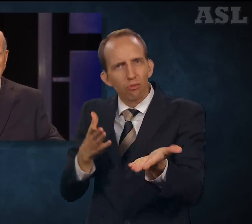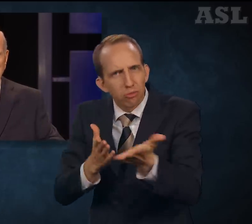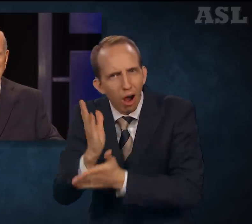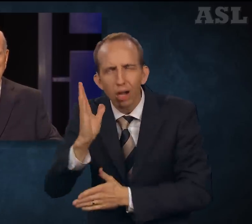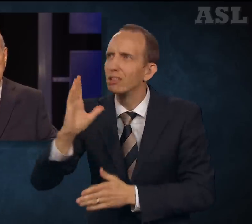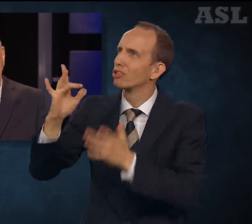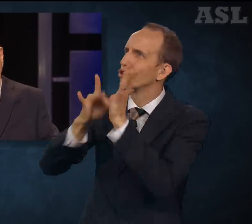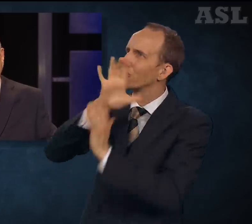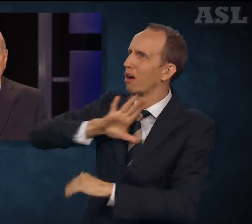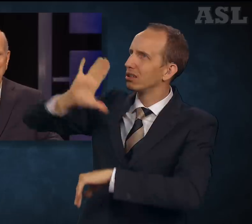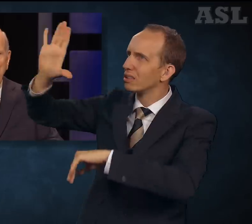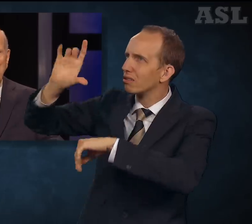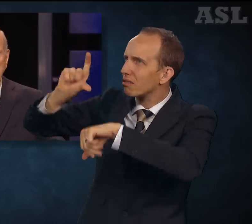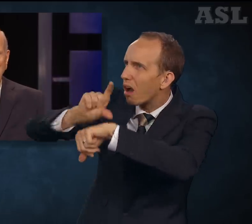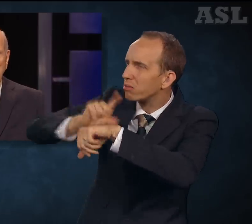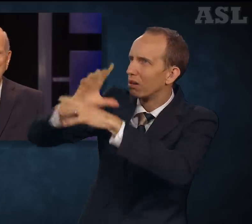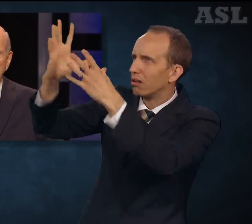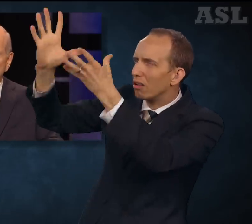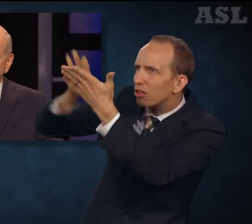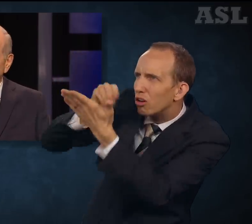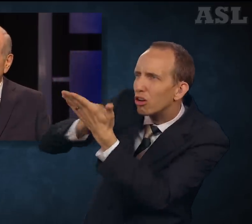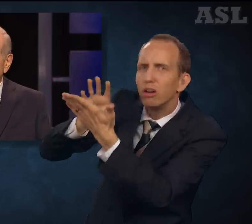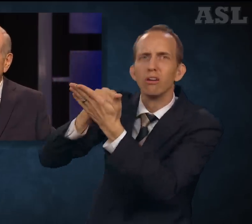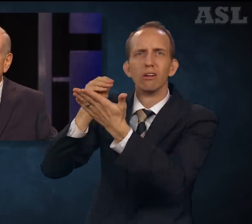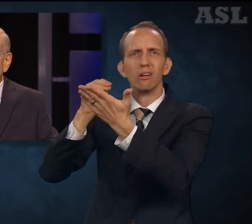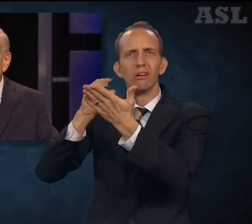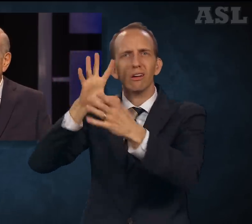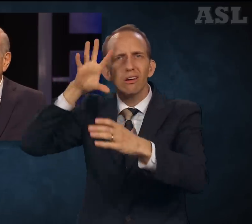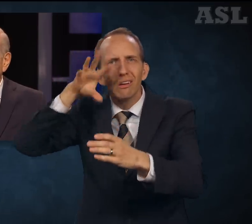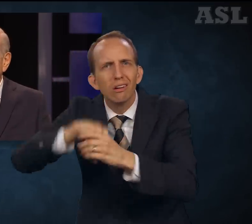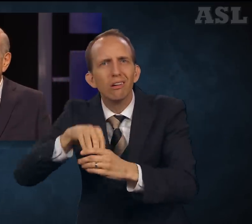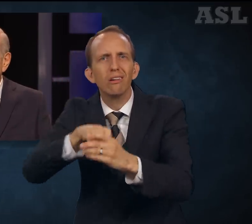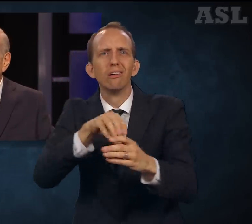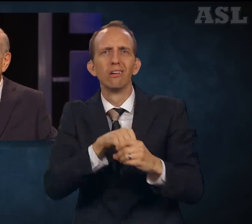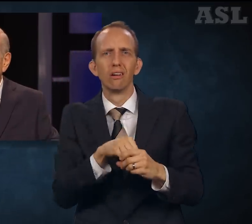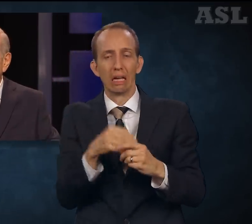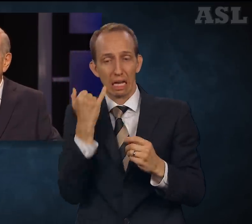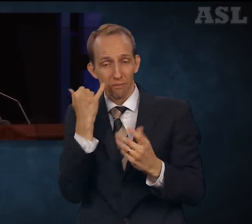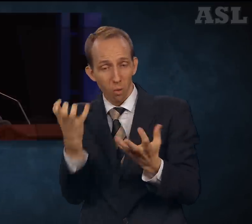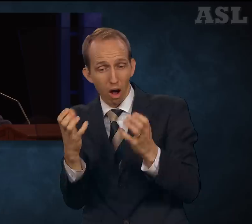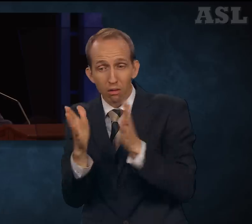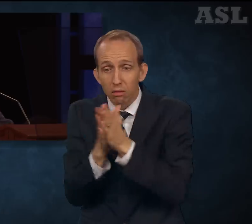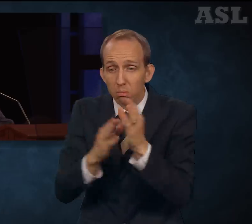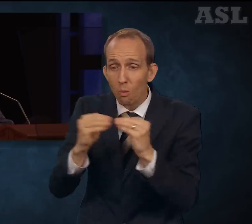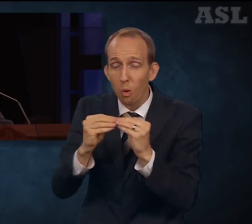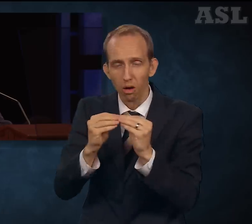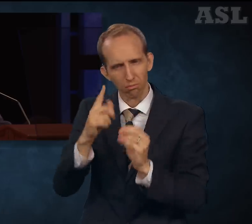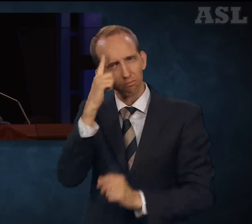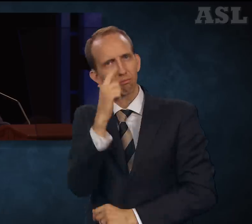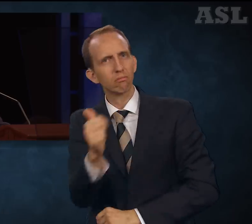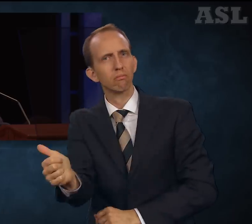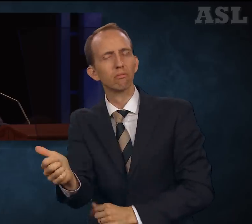JESUS CHRIST.